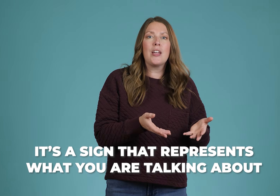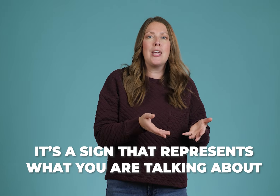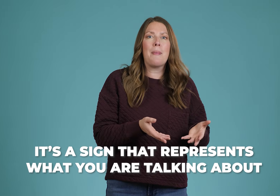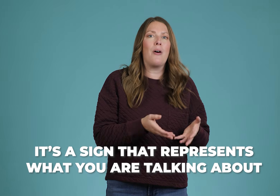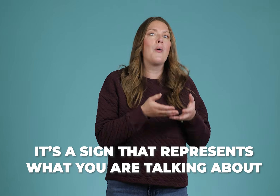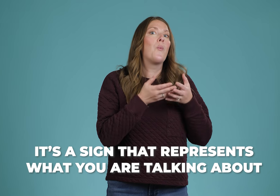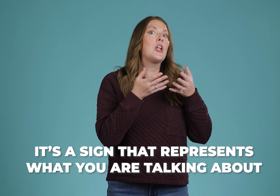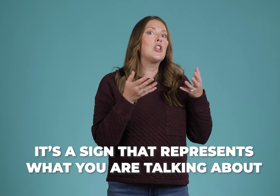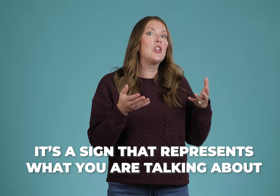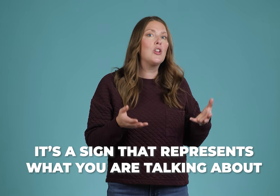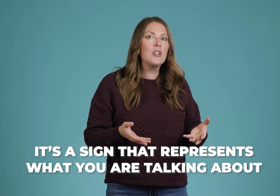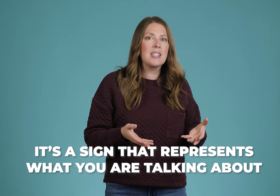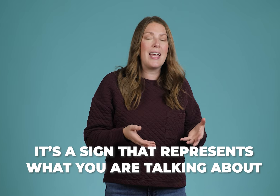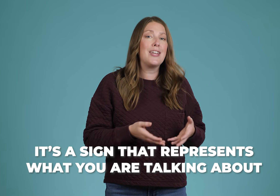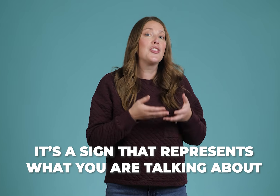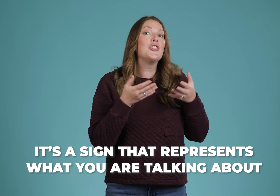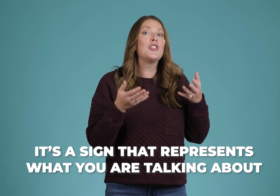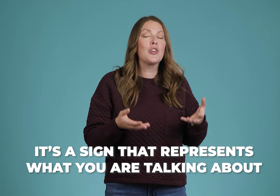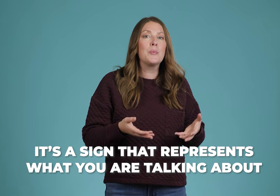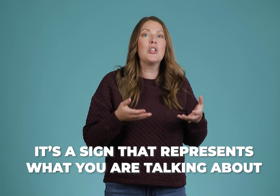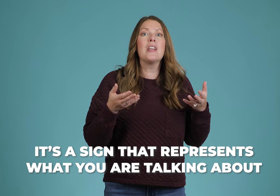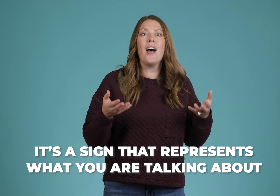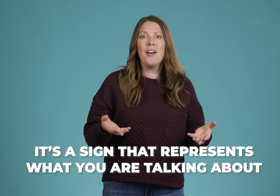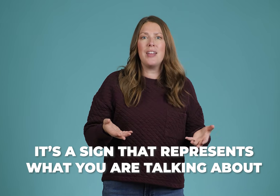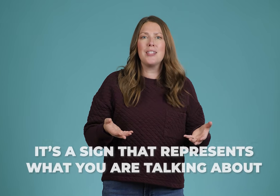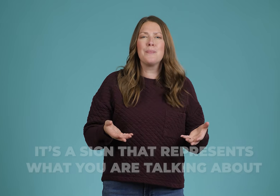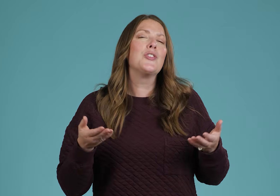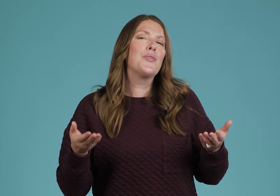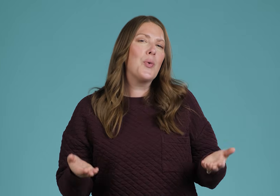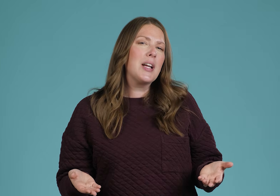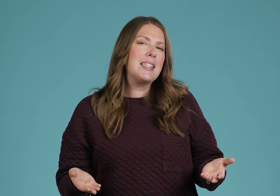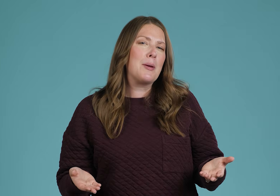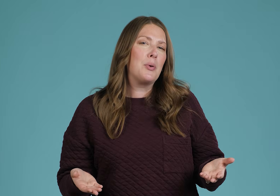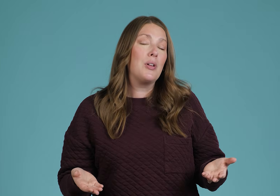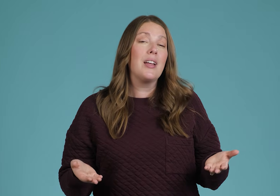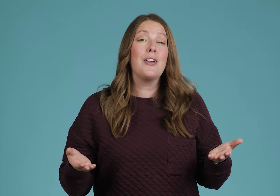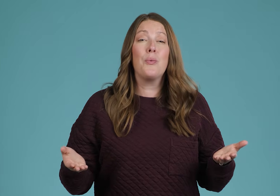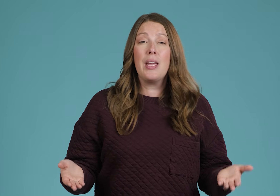talking about, what it looks like, the